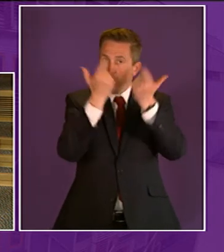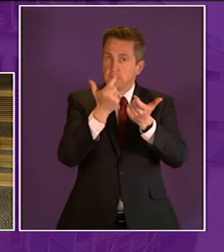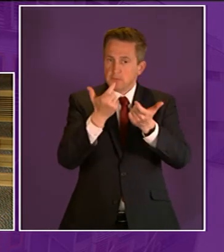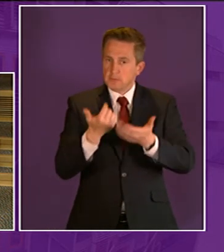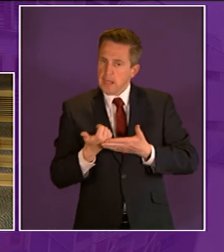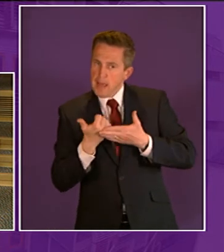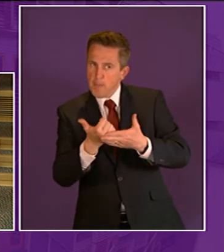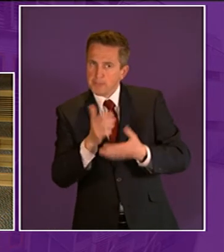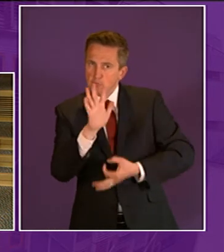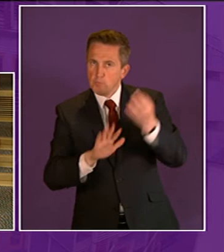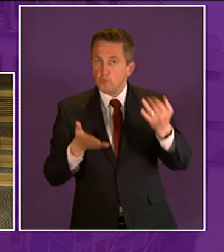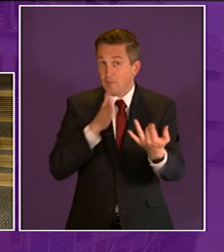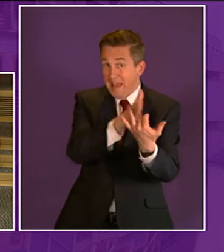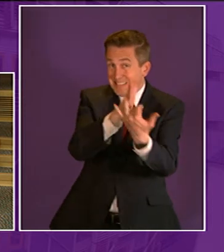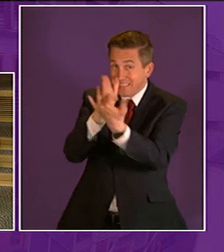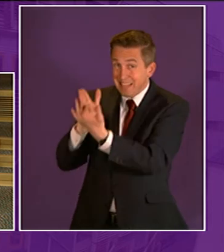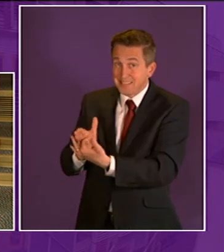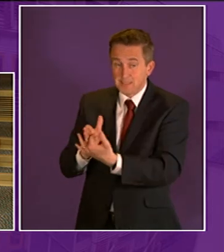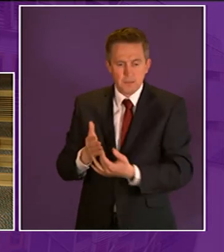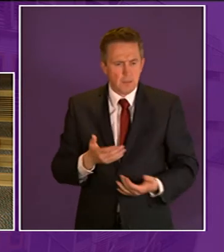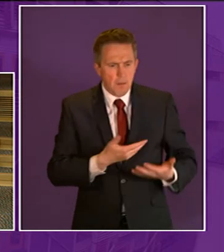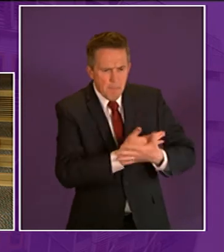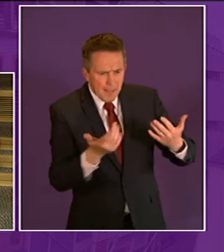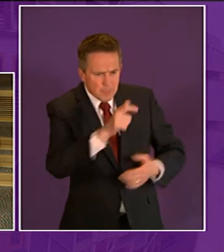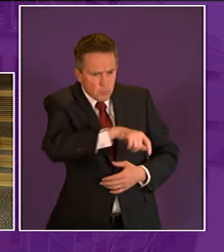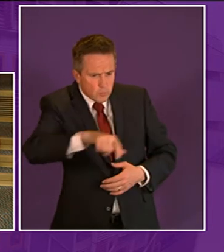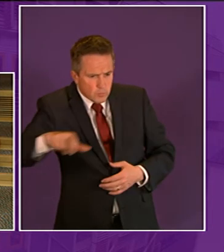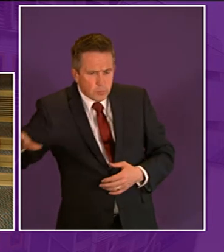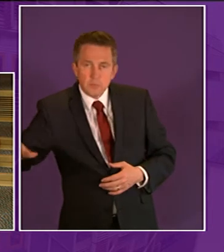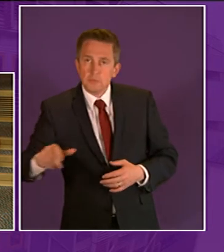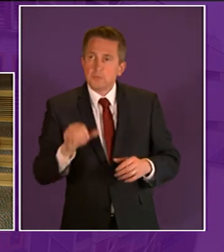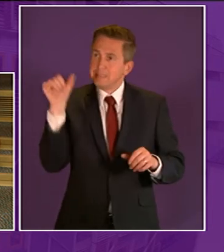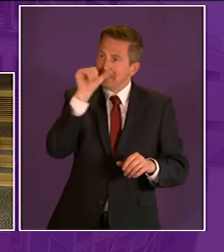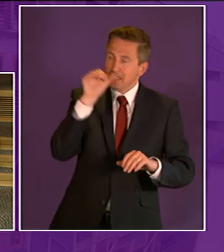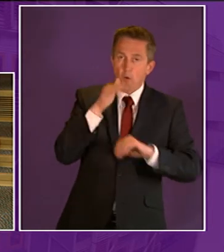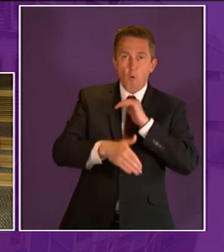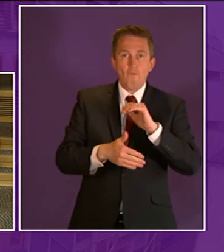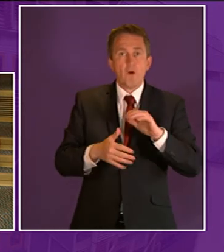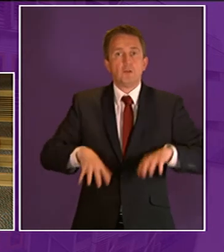Many students from the most challenging backgrounds begin their post-16 education journeys in college.